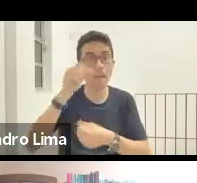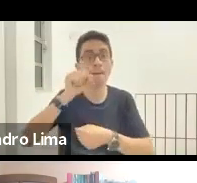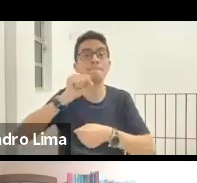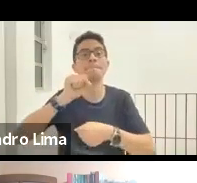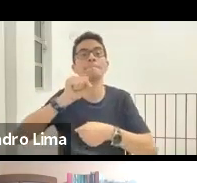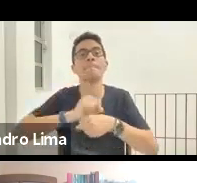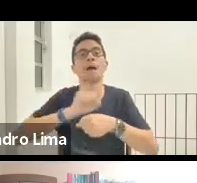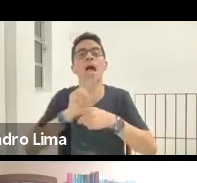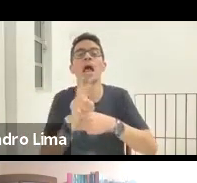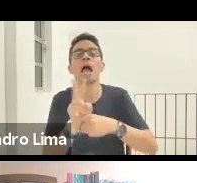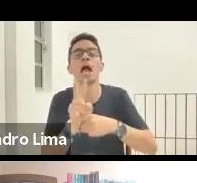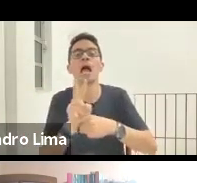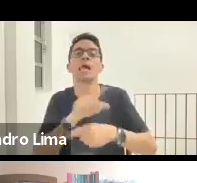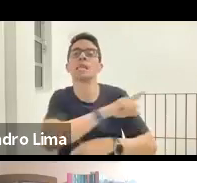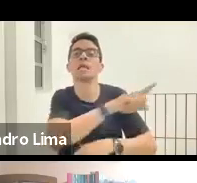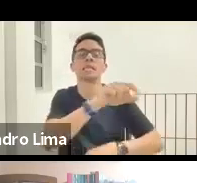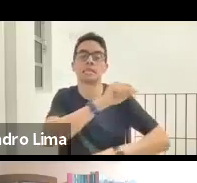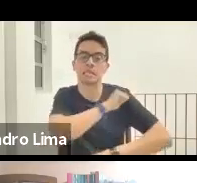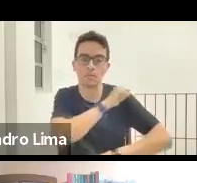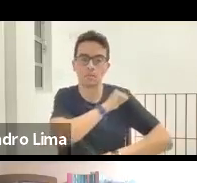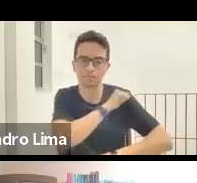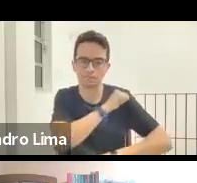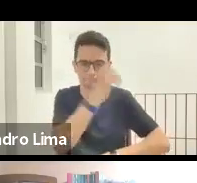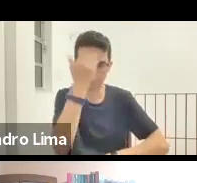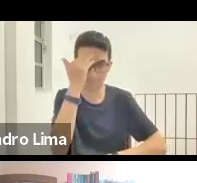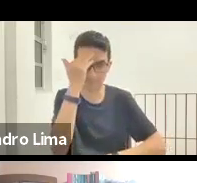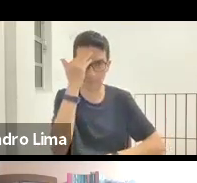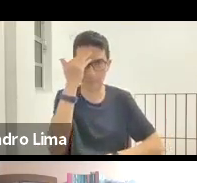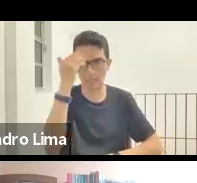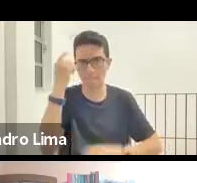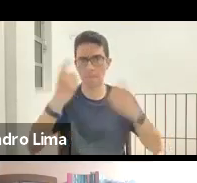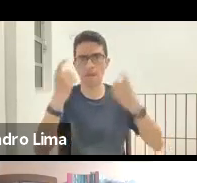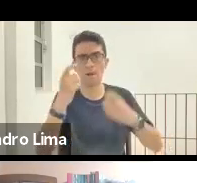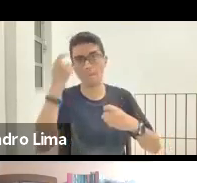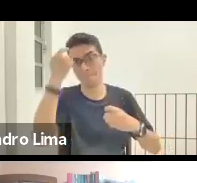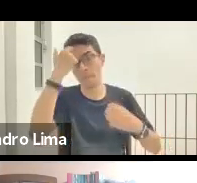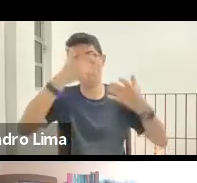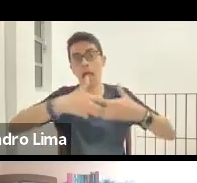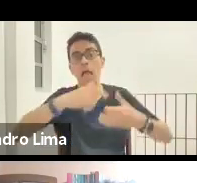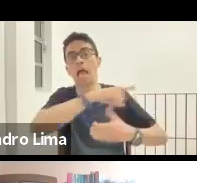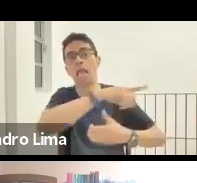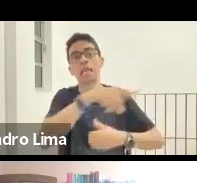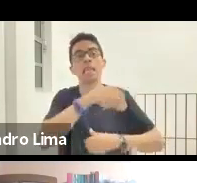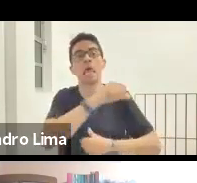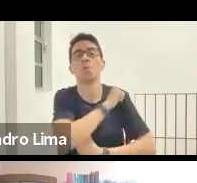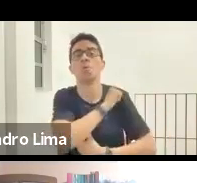taught low level classes taught low level classes, was because no one cared about. t him. And I could teach him. And I could teach the way I